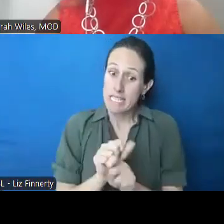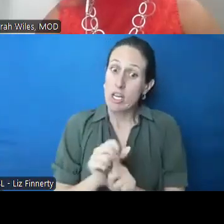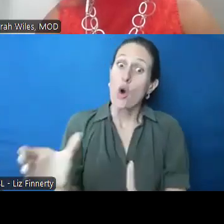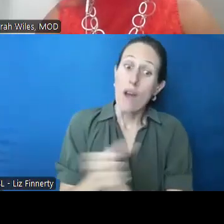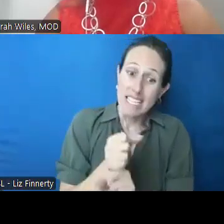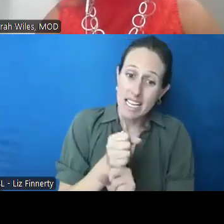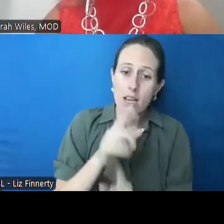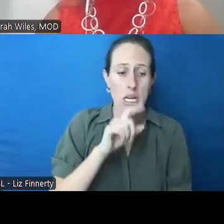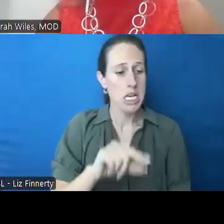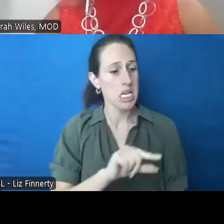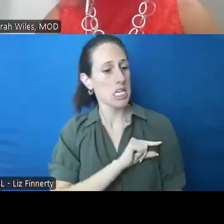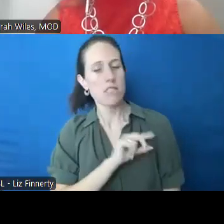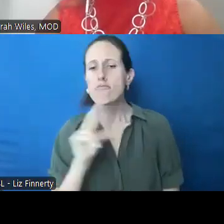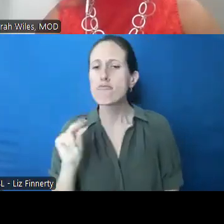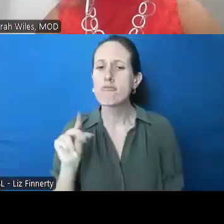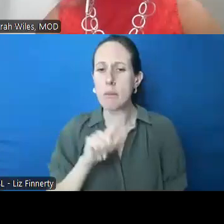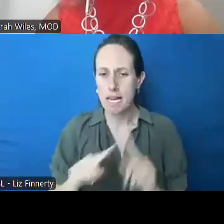because I was guilty of the crime but because of my